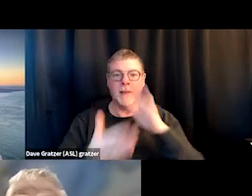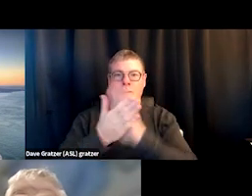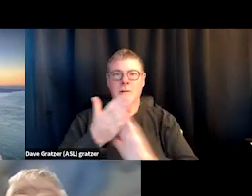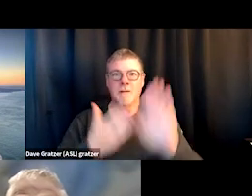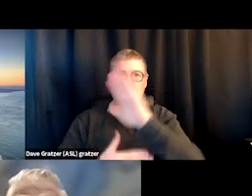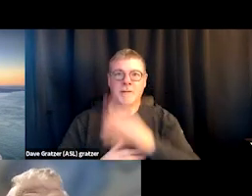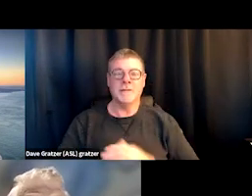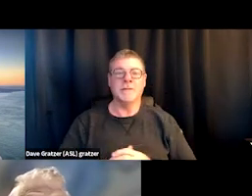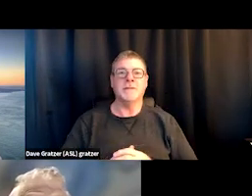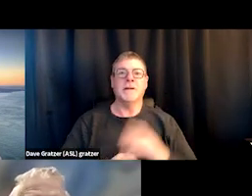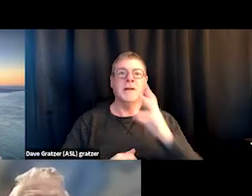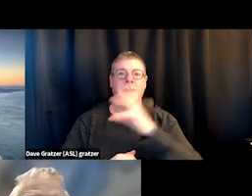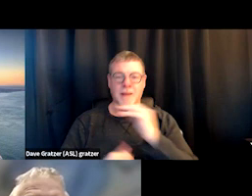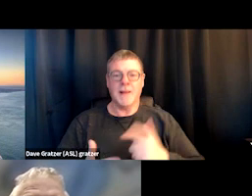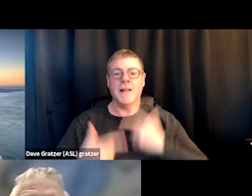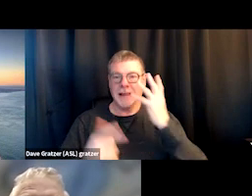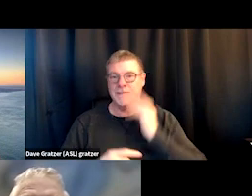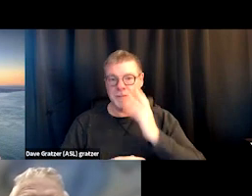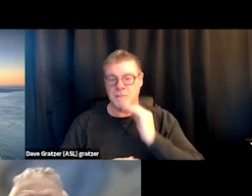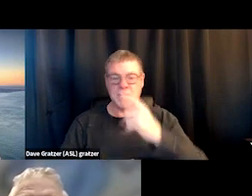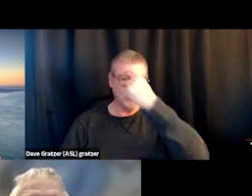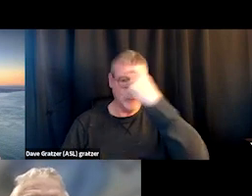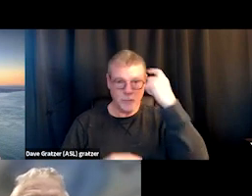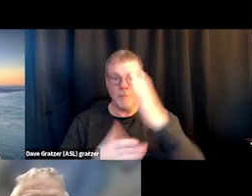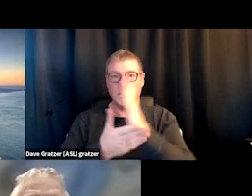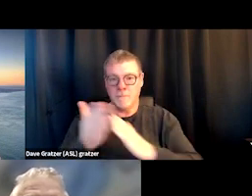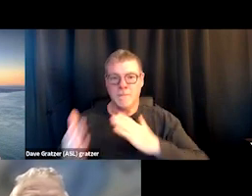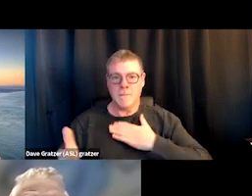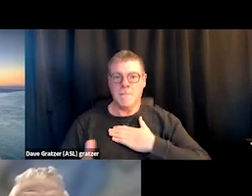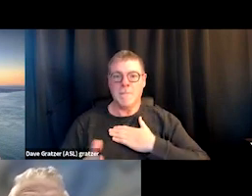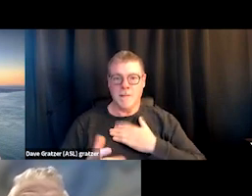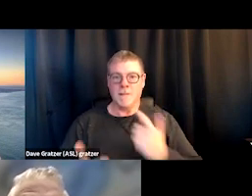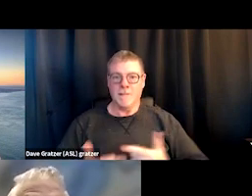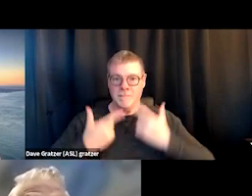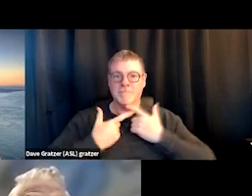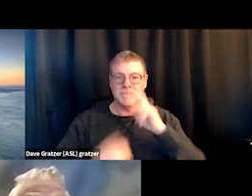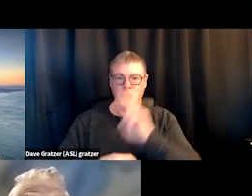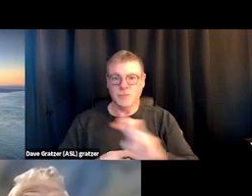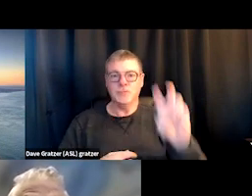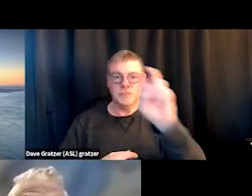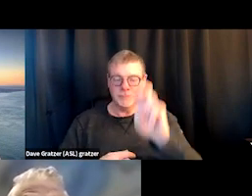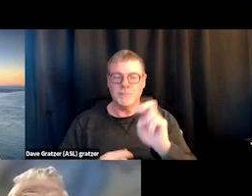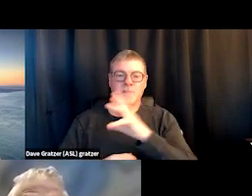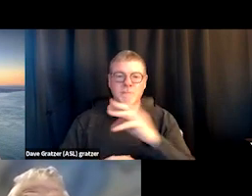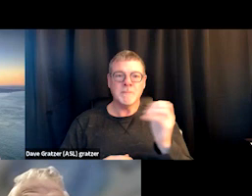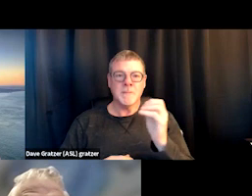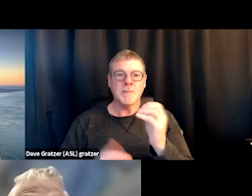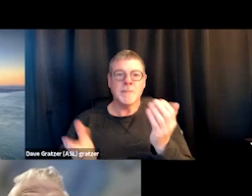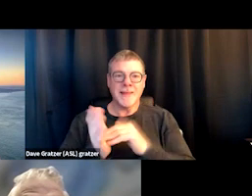and lived experience and traumas being part of my journey. And again, you know, being unsheltered,